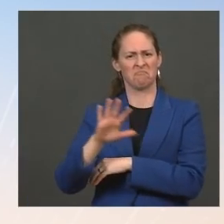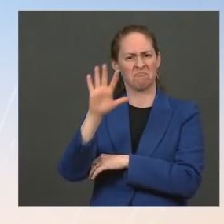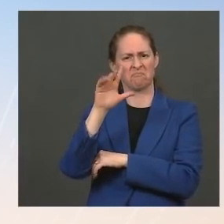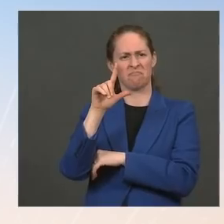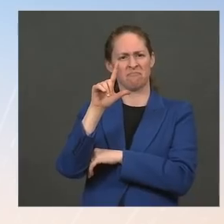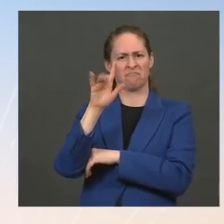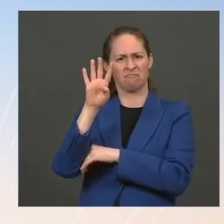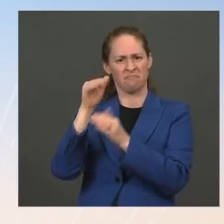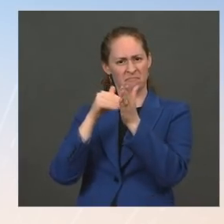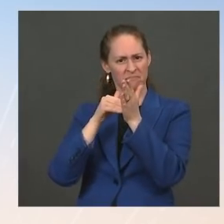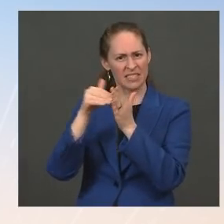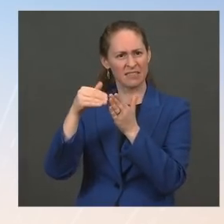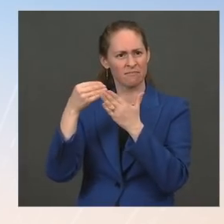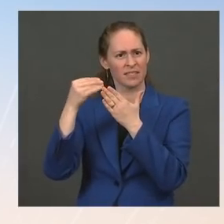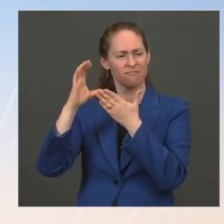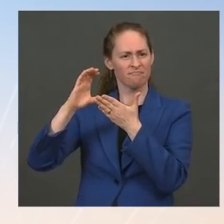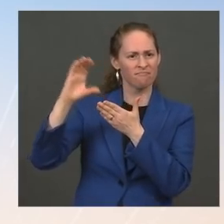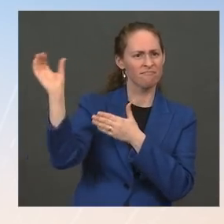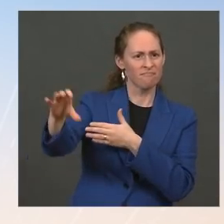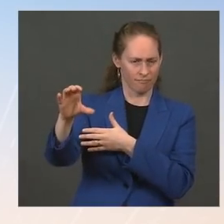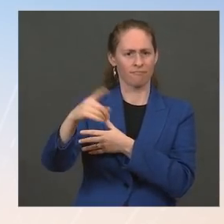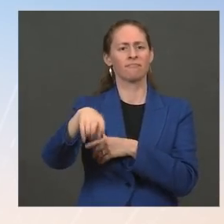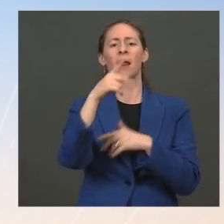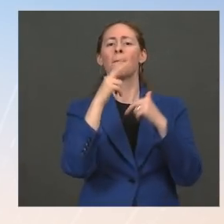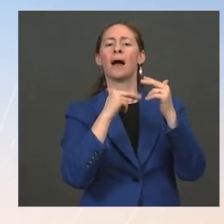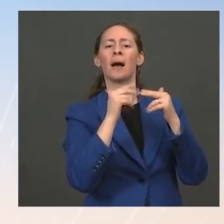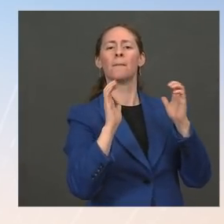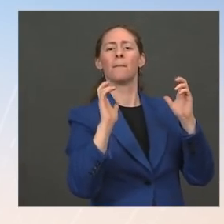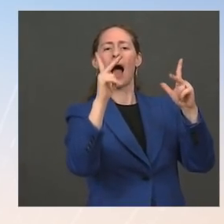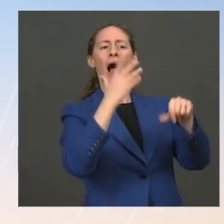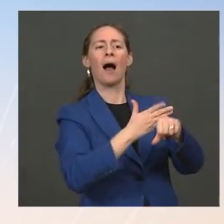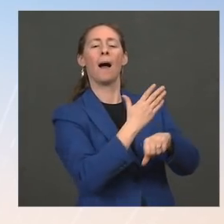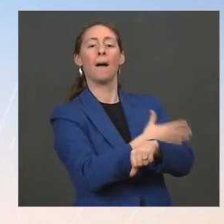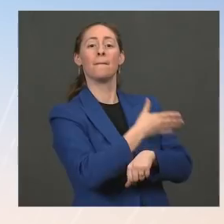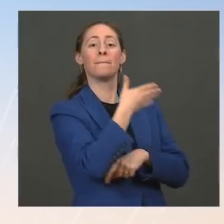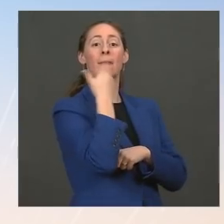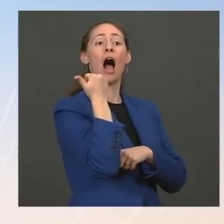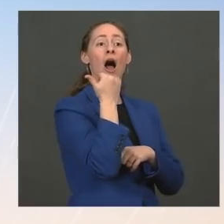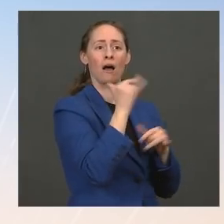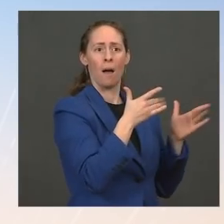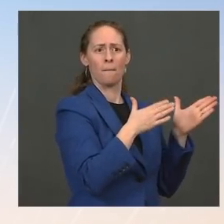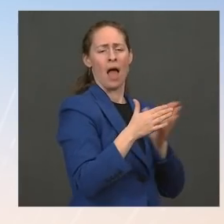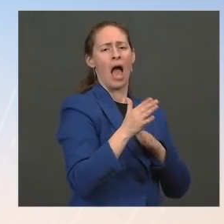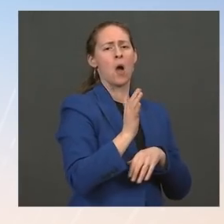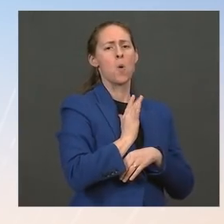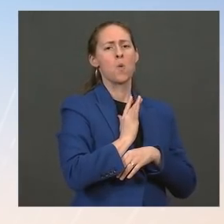schools like Dakota County Technical College will prepare millions of workers with high-quality jobs in growing sectors